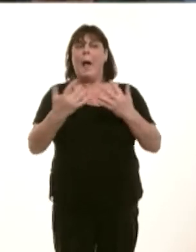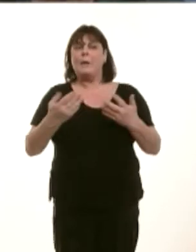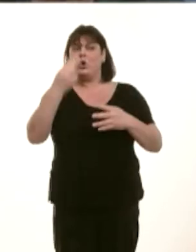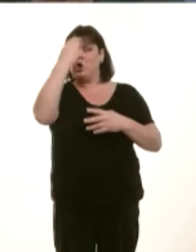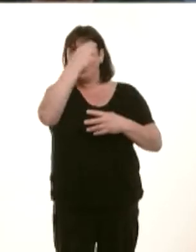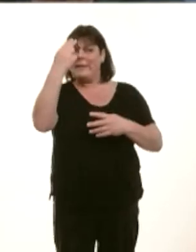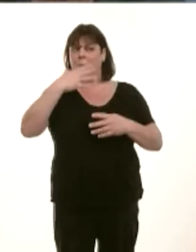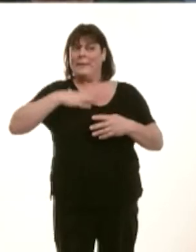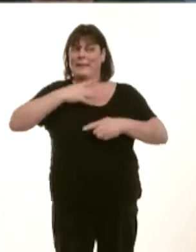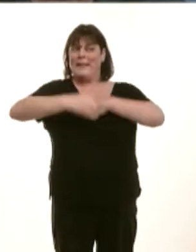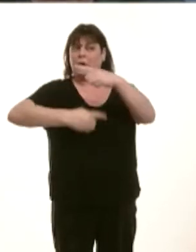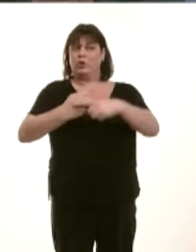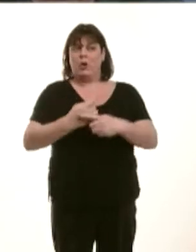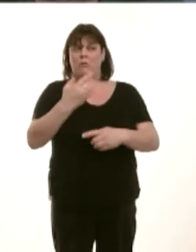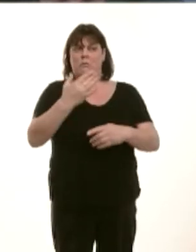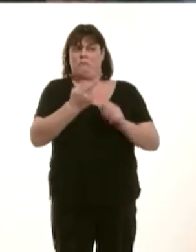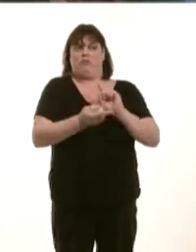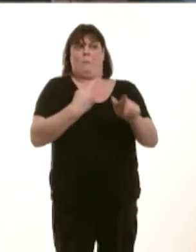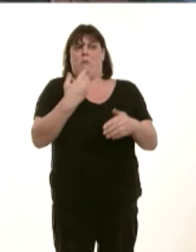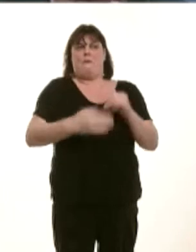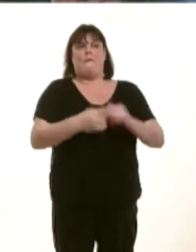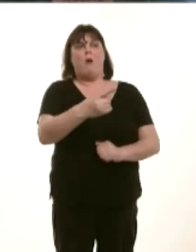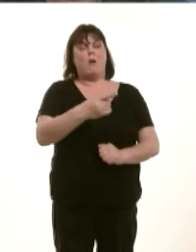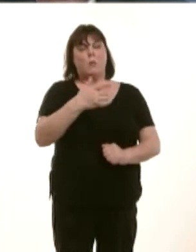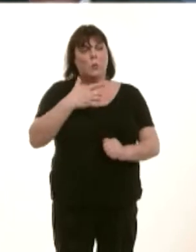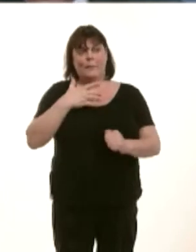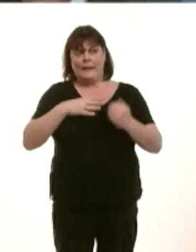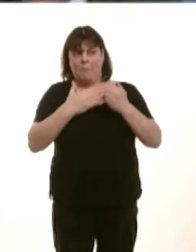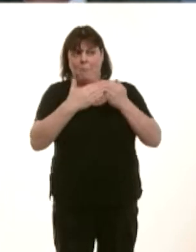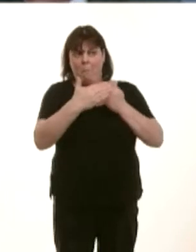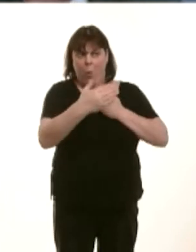12 monthsí timeówhether we are going to have more nurses or fewer nurses. I think